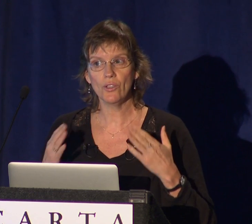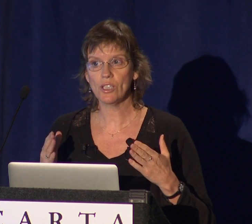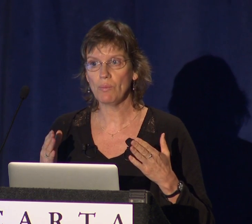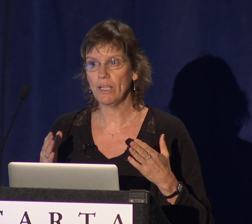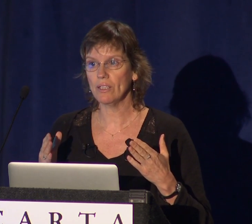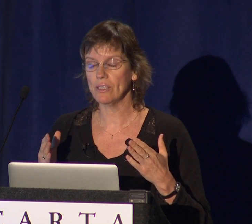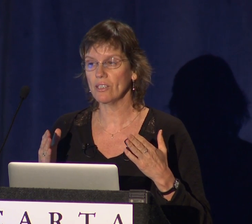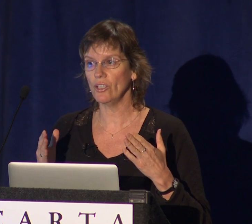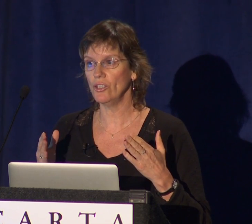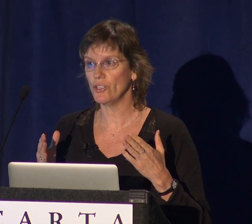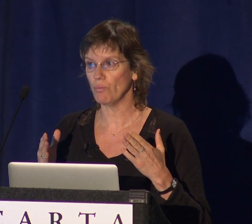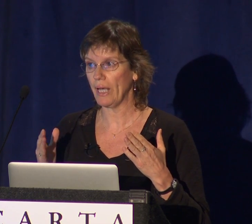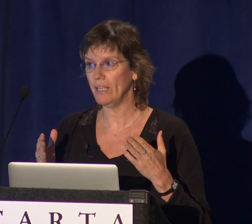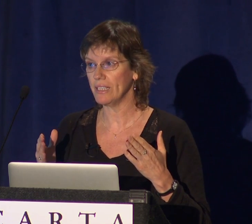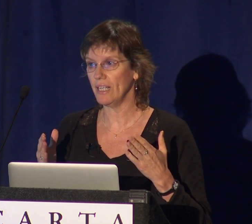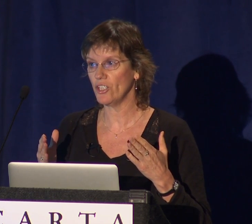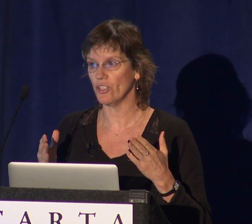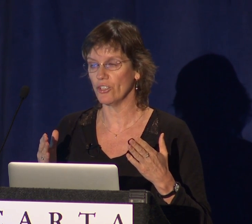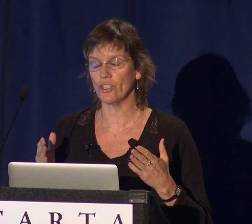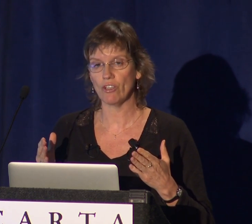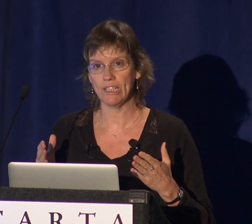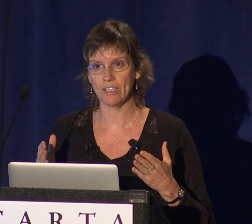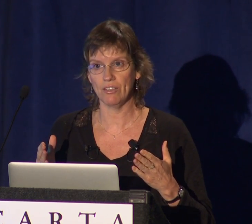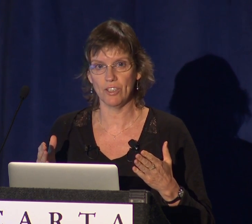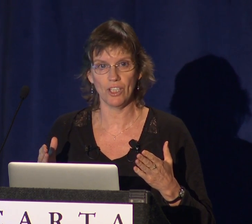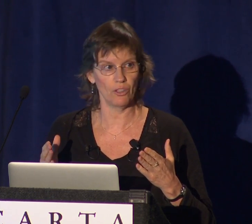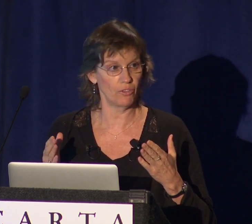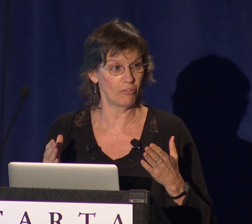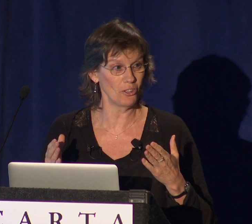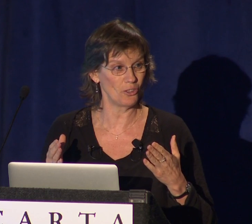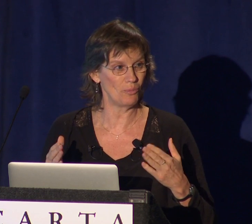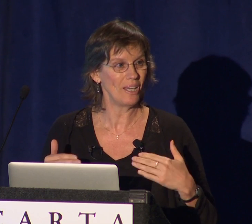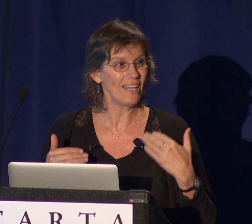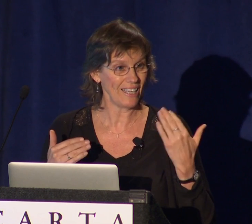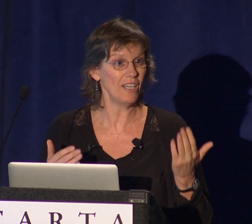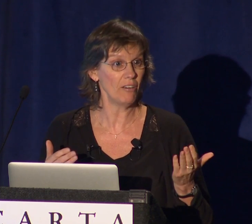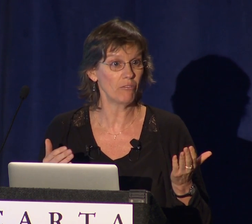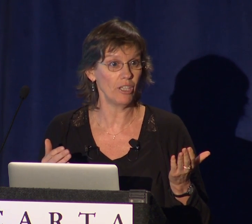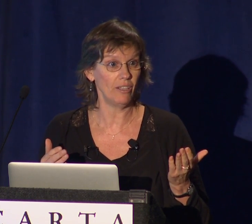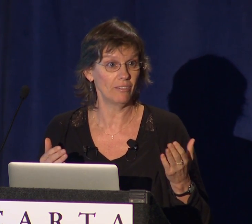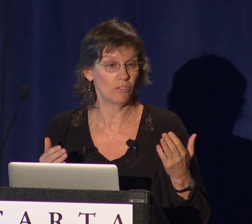So those speakers learn to pay attention to the transitivity of the verb in every